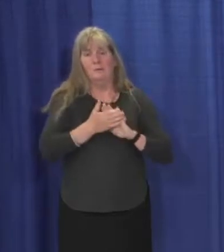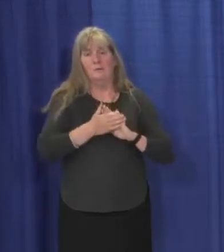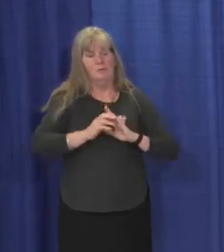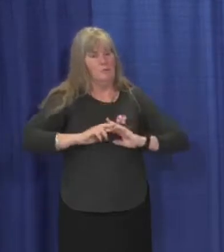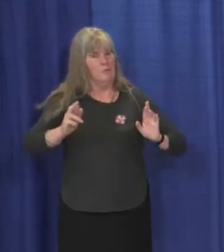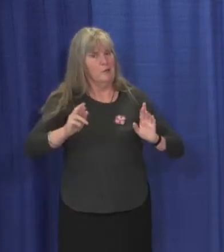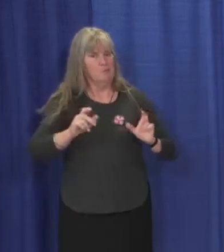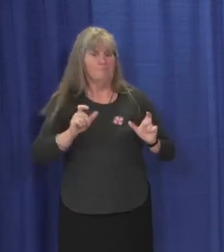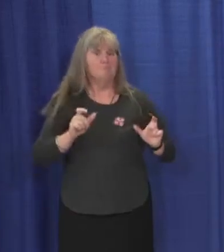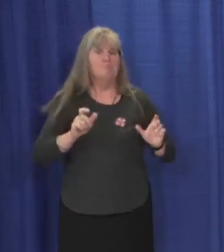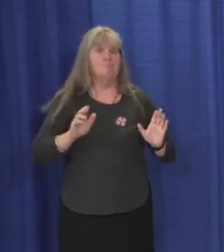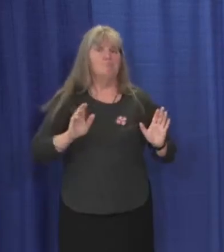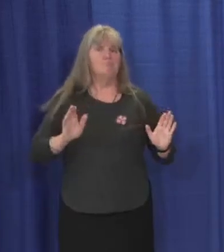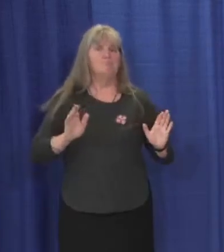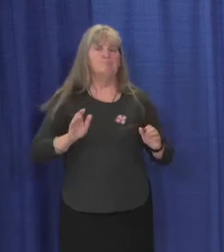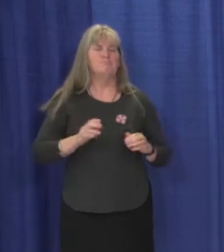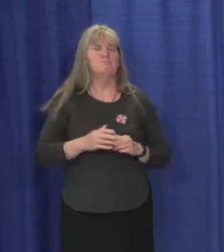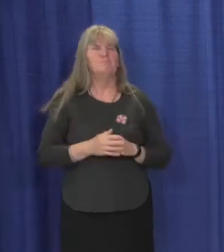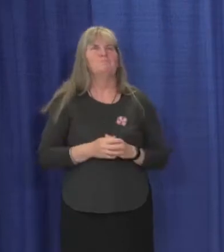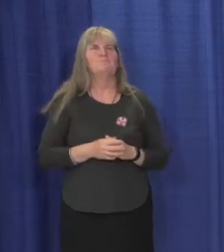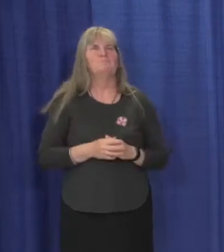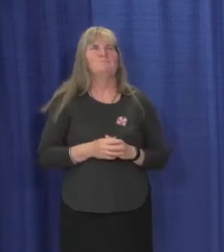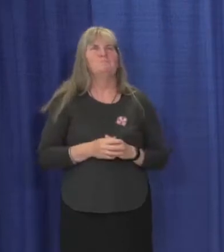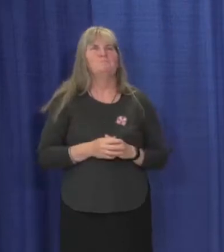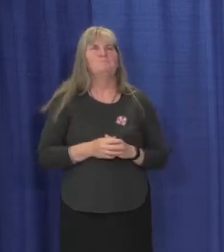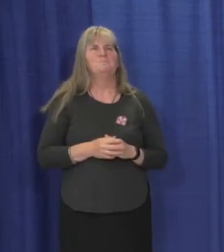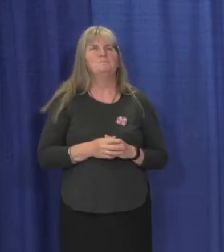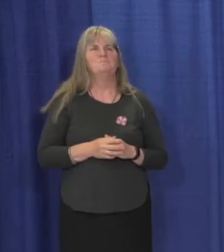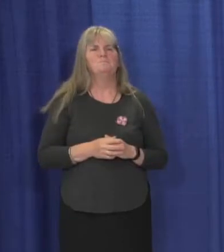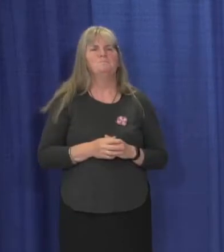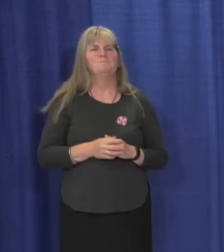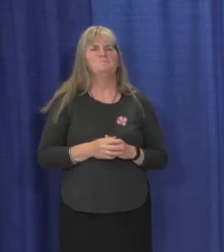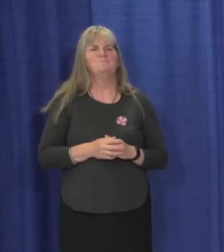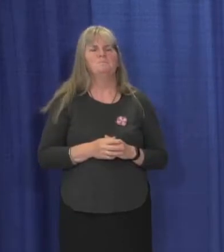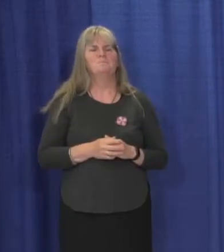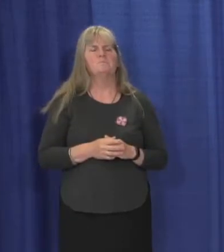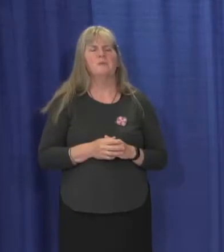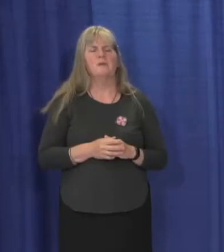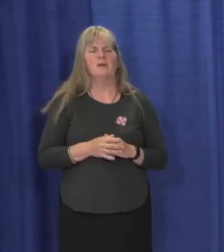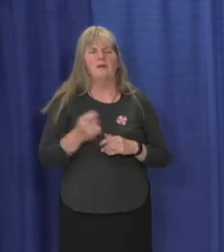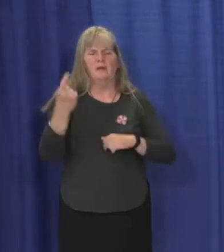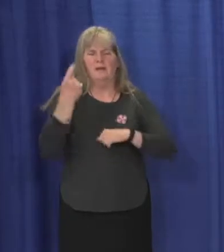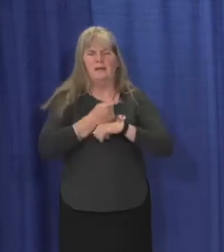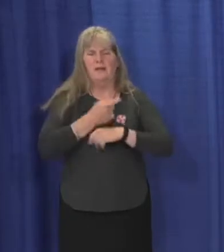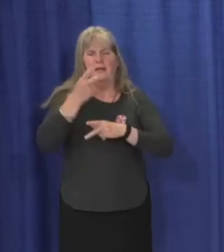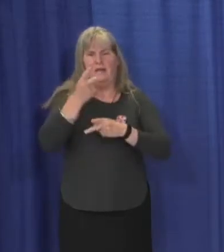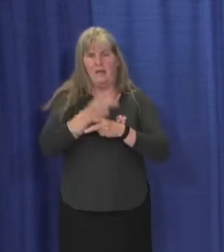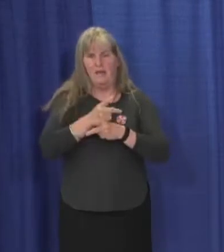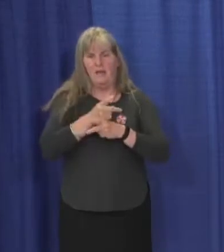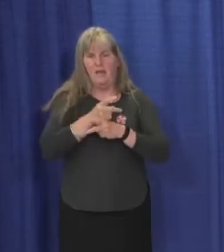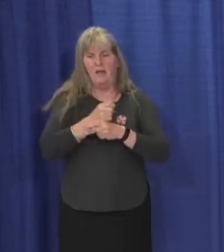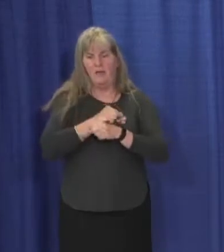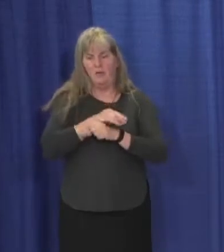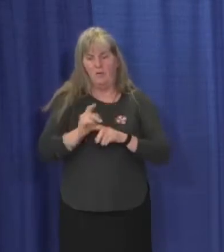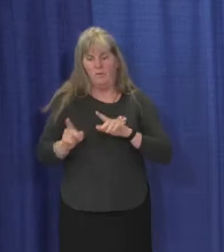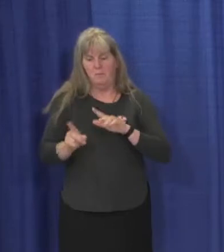current cases. The activity in daycares appears